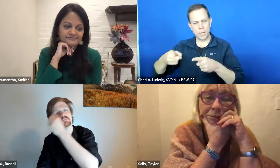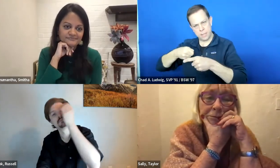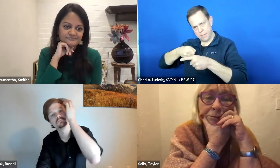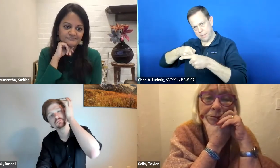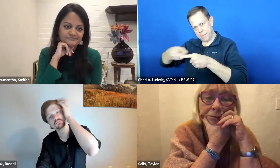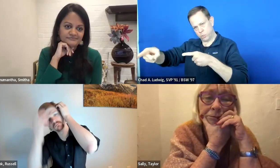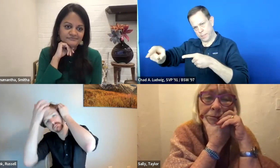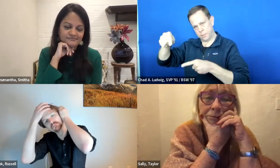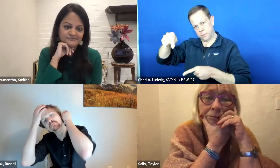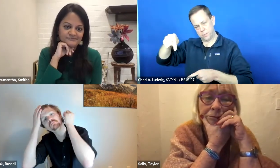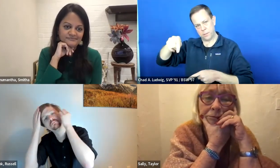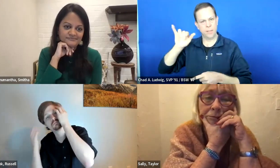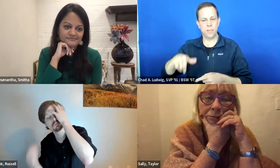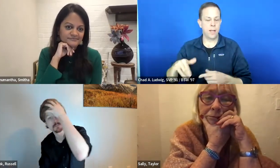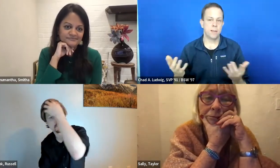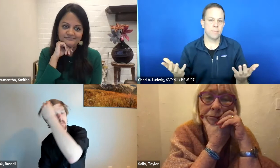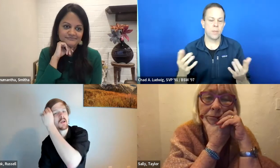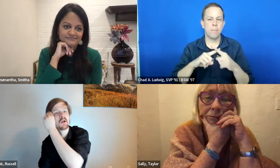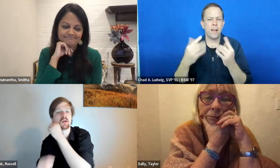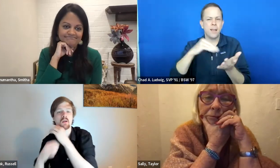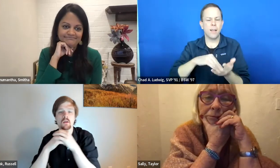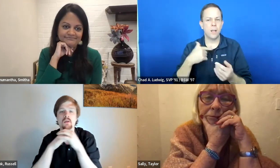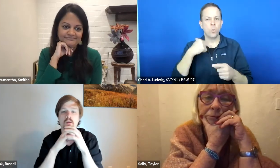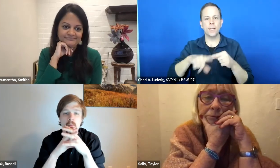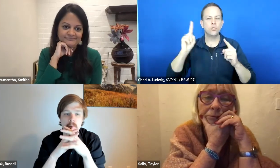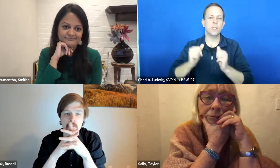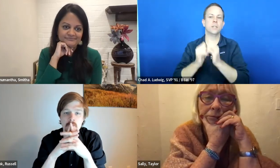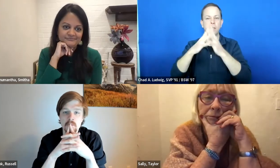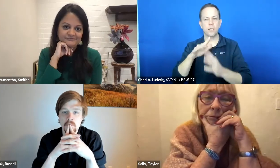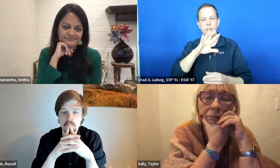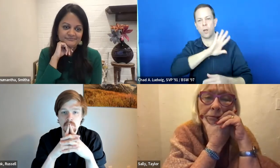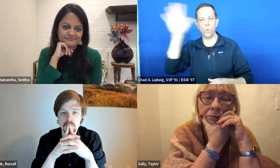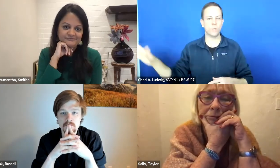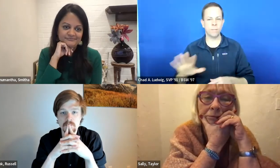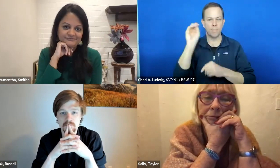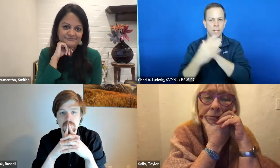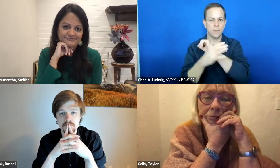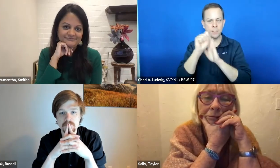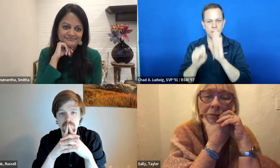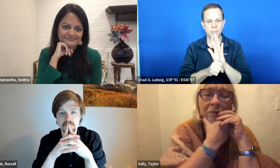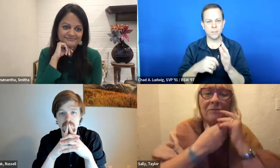senior care homes, but a specialized care place for Deaf dementia patients,